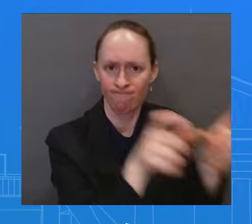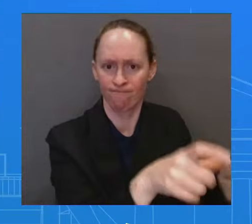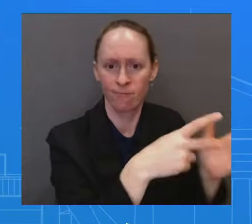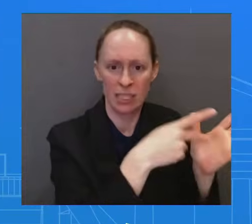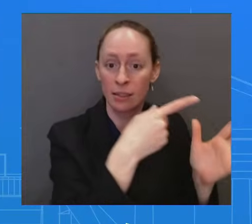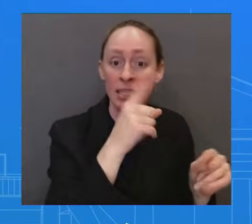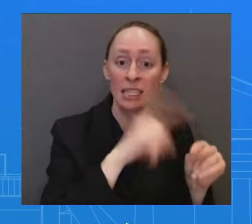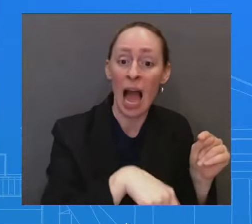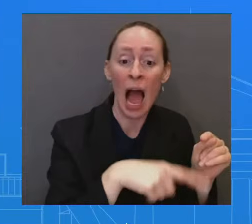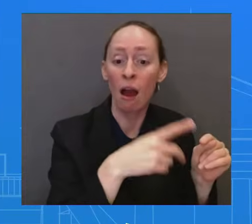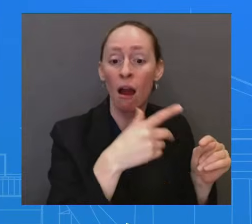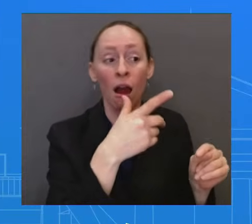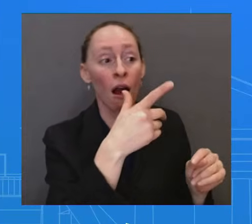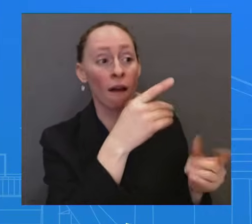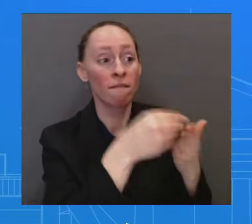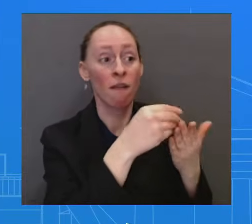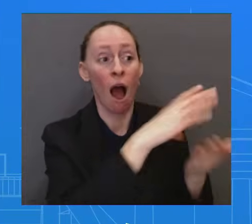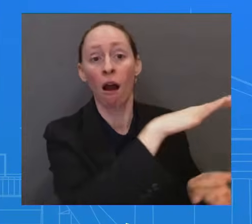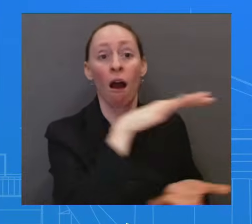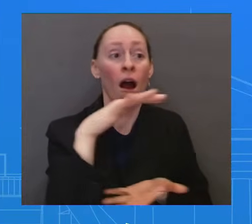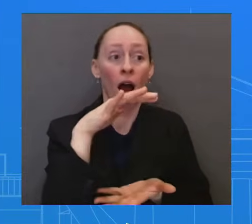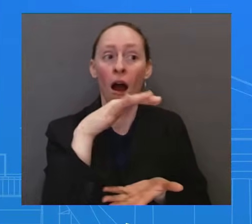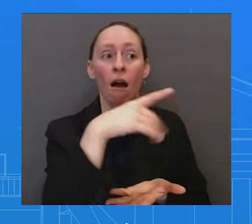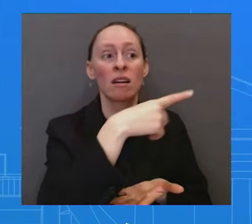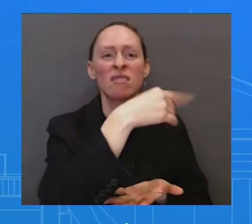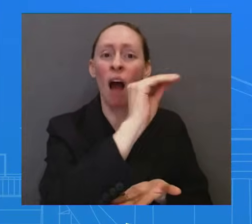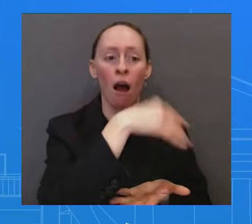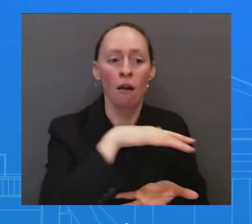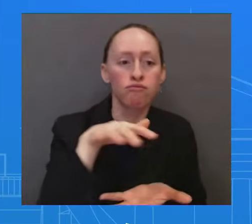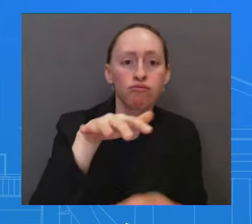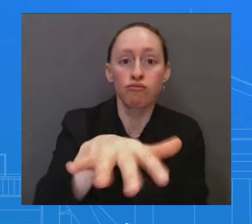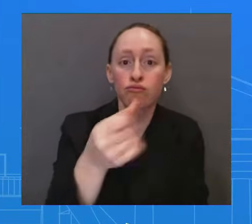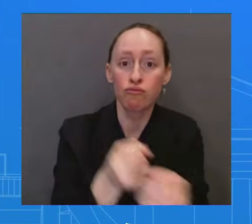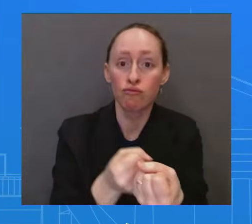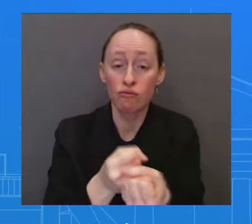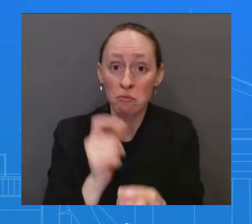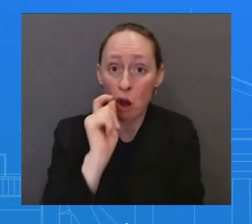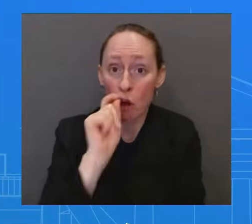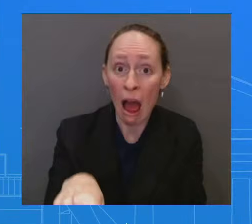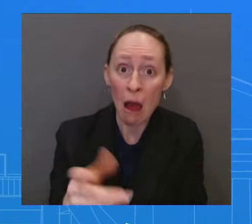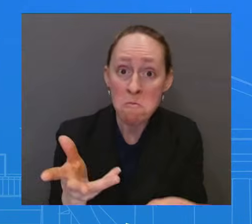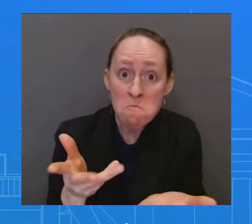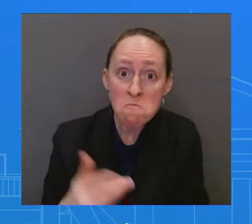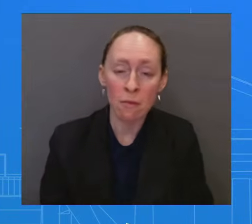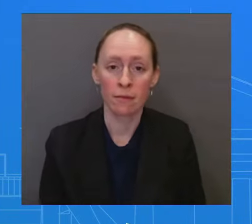we're kind of talking about two different things here. We still need the supplemental request to be able to support -- there's no magical pot of money, as Shalanda